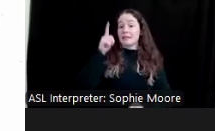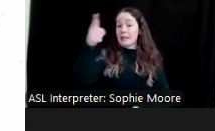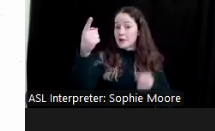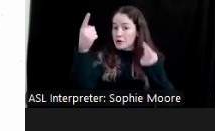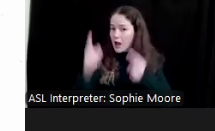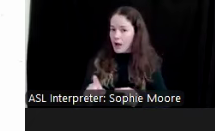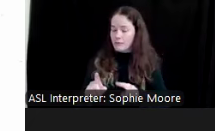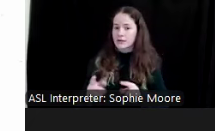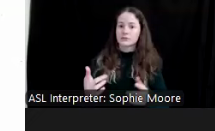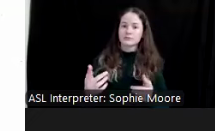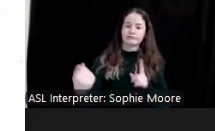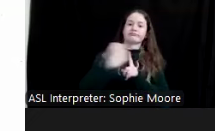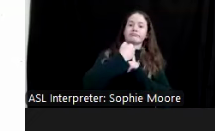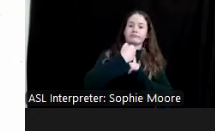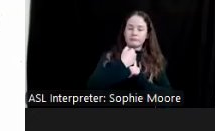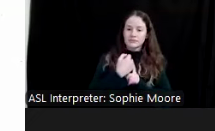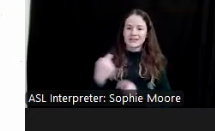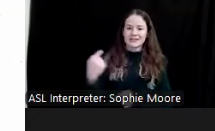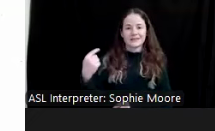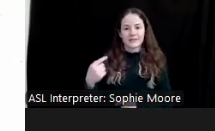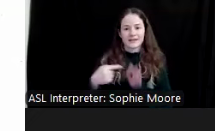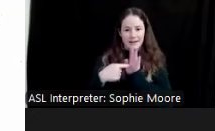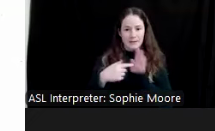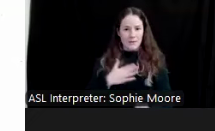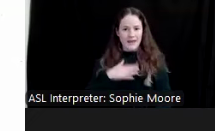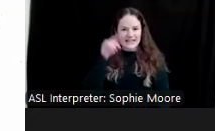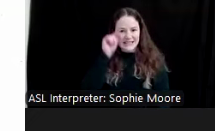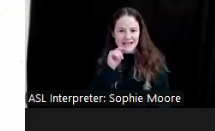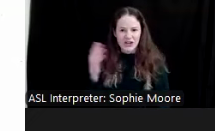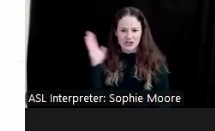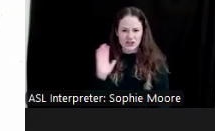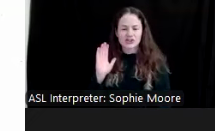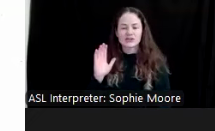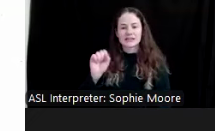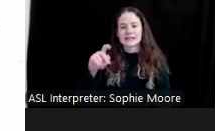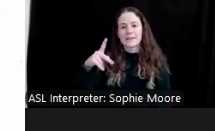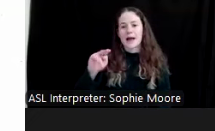cord unit were 16 or 17 when they had an injury. Um I worked a lot with people who were diagnosed with Parkinson's.